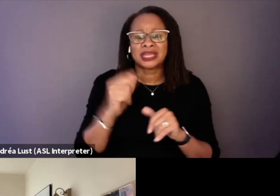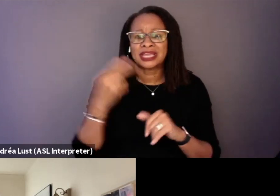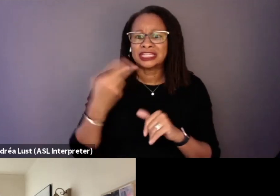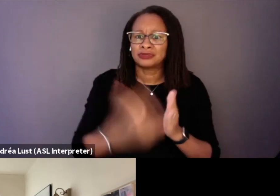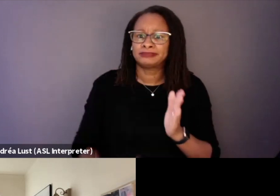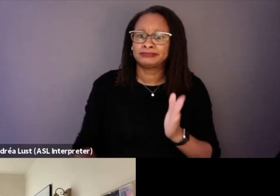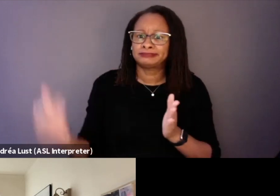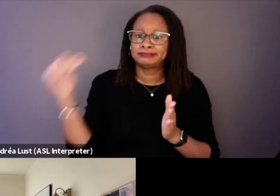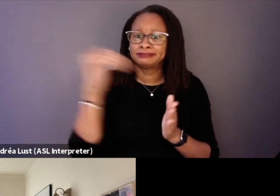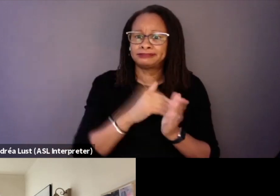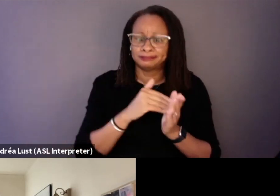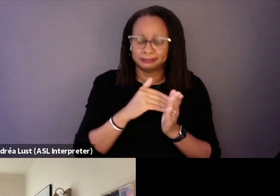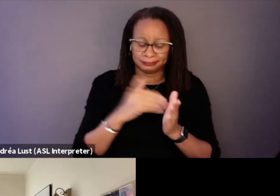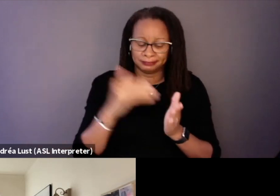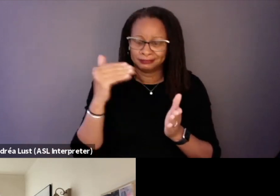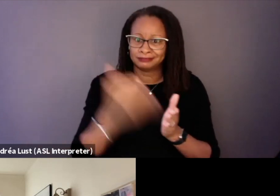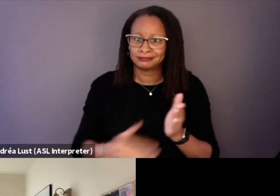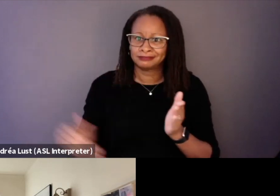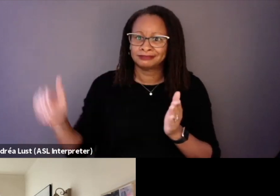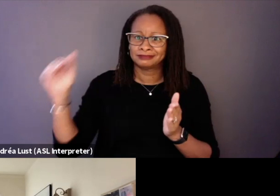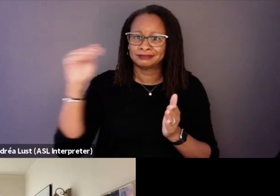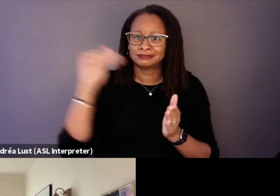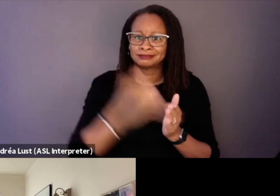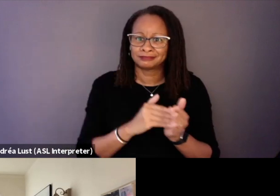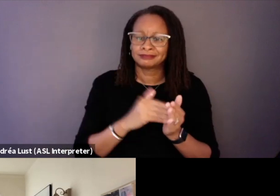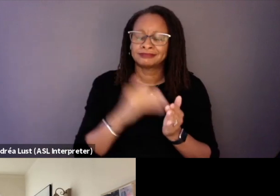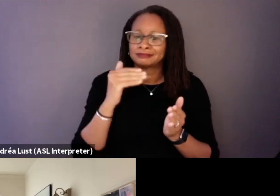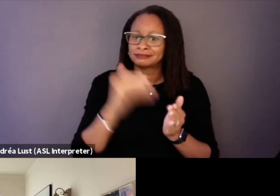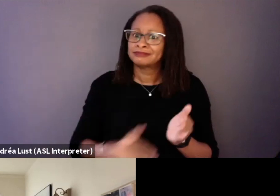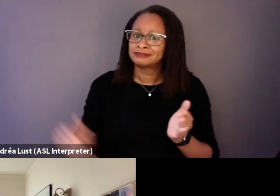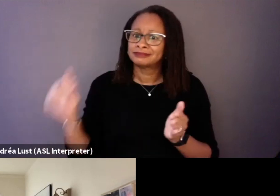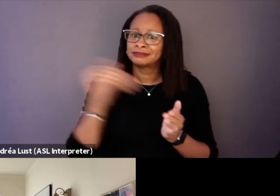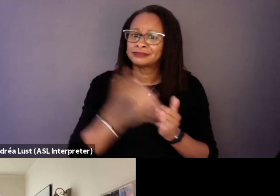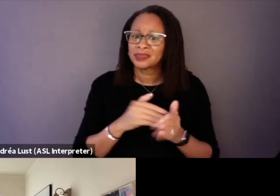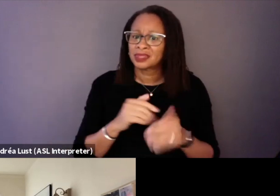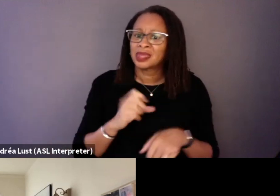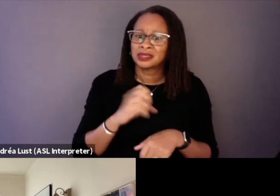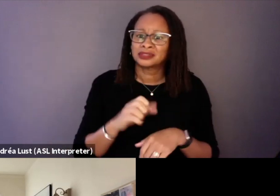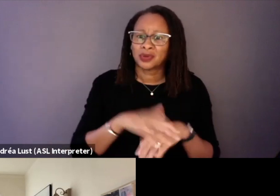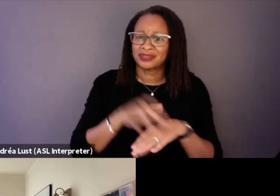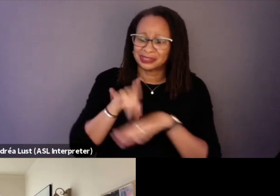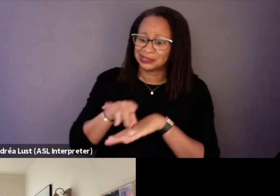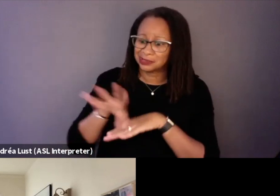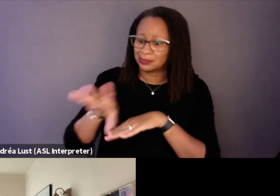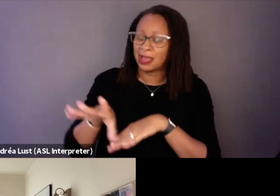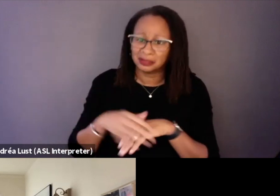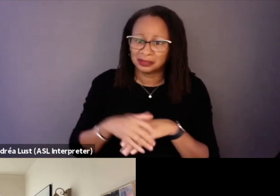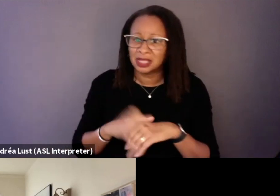We were, somehow, if you may expelled, the country expels you, and there's so much political pressure.